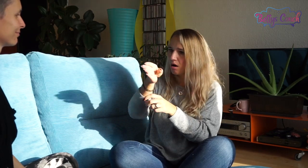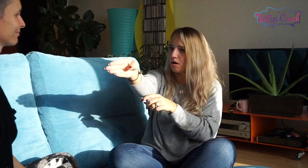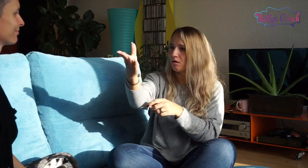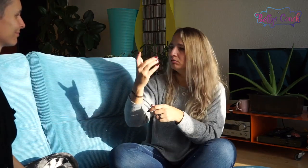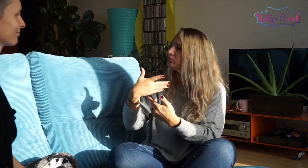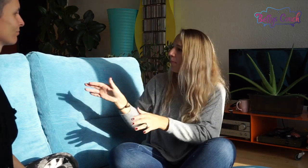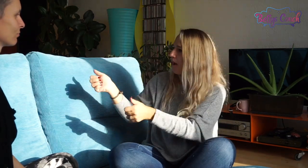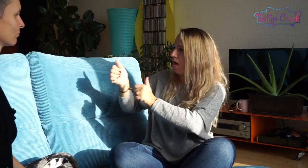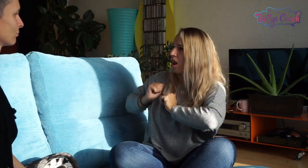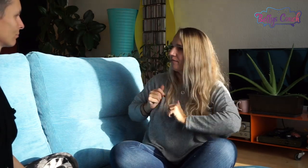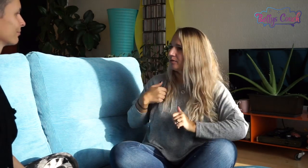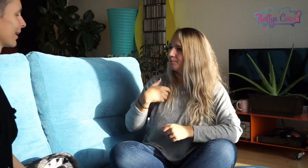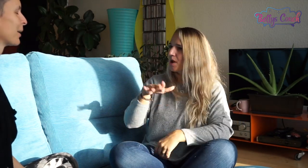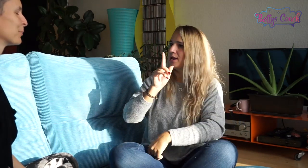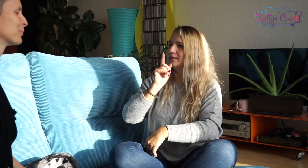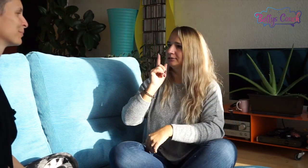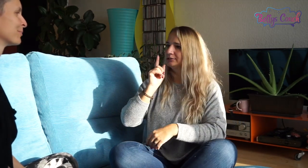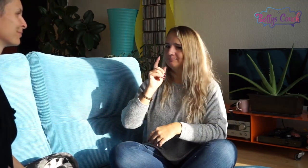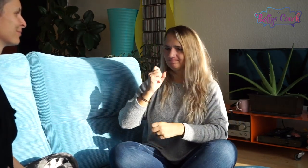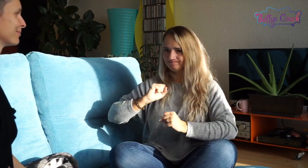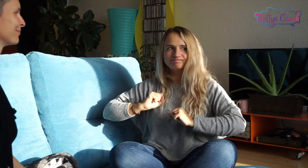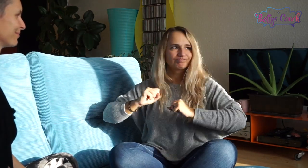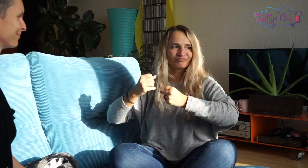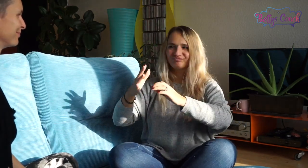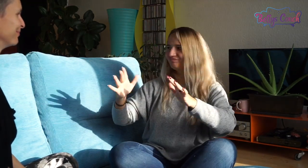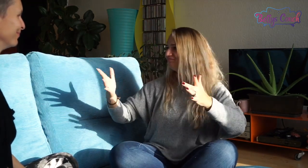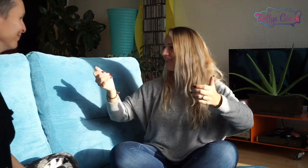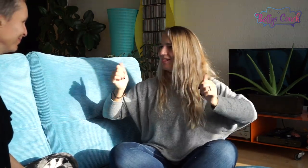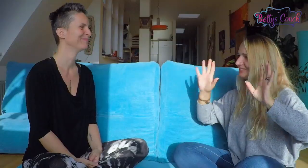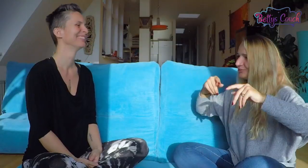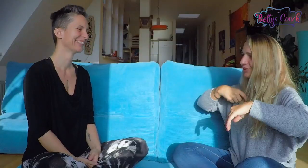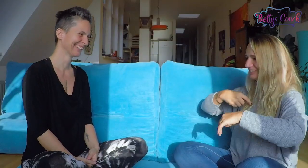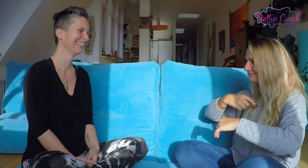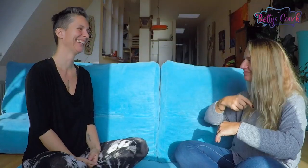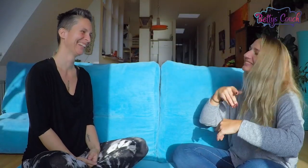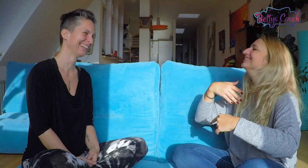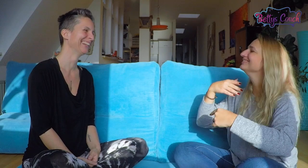Because I don't get help from my travel partner, I'm forced to do things on my own.